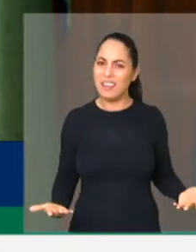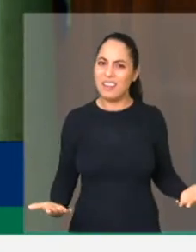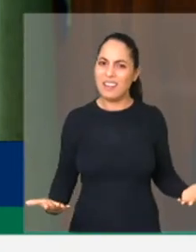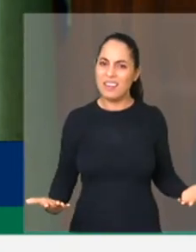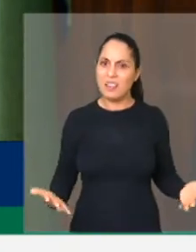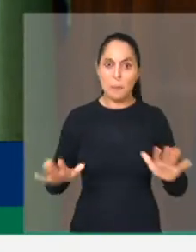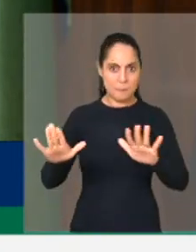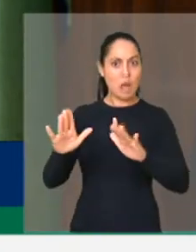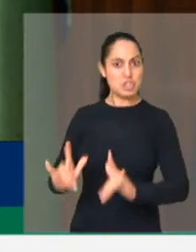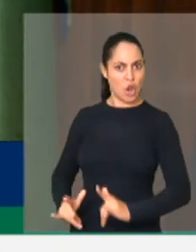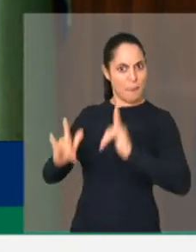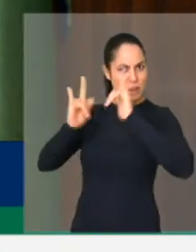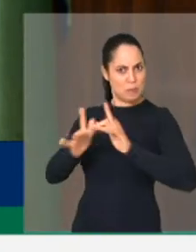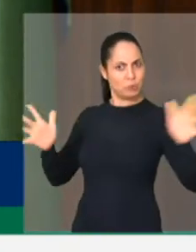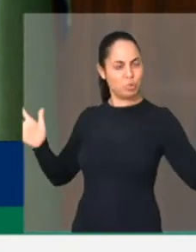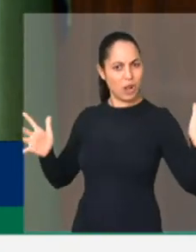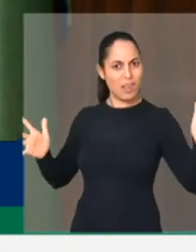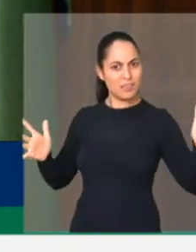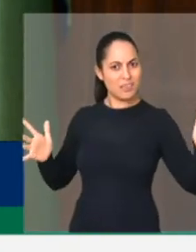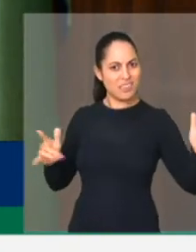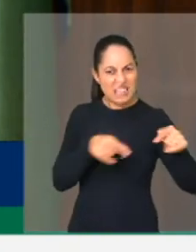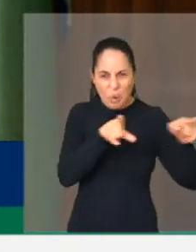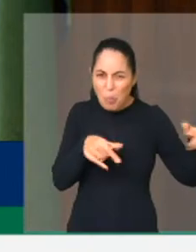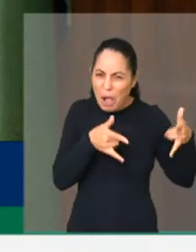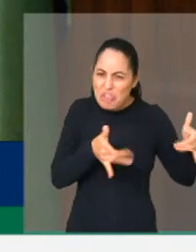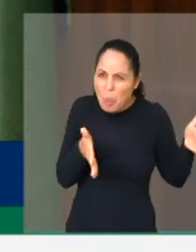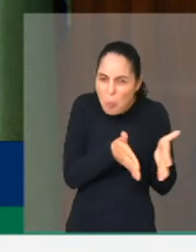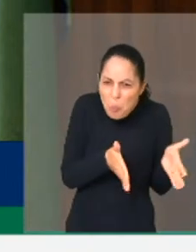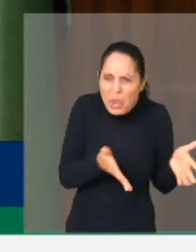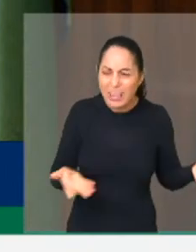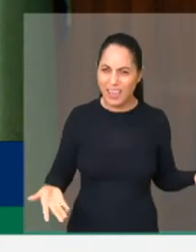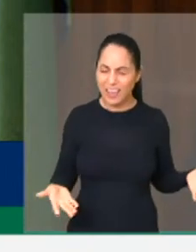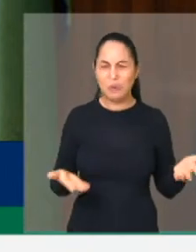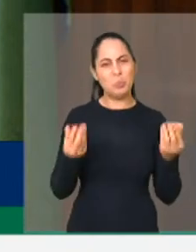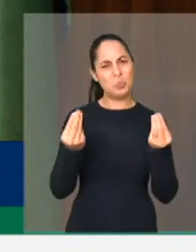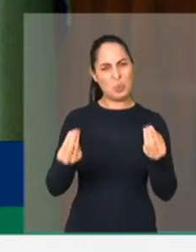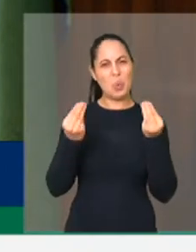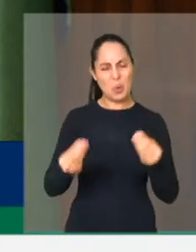PANDEMIA. QUEM FAZ OS SENHORES PODEREM ESTAR AQUI COM OS SEUS TERNOS LAVADOS E PASSADOS, SENHORES E SENHORAS. EU